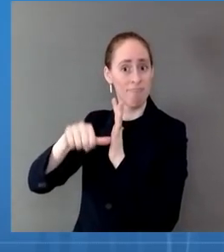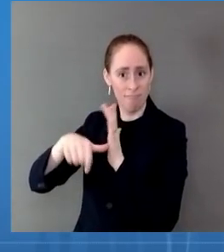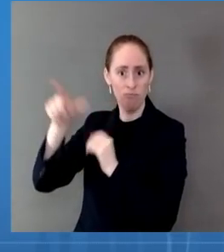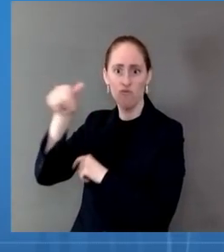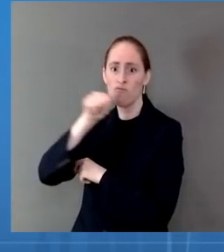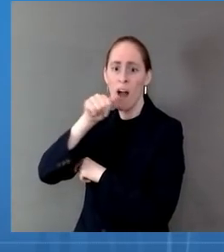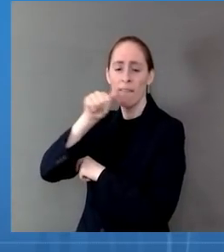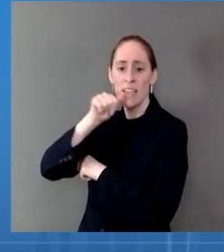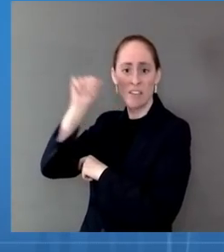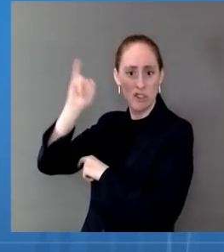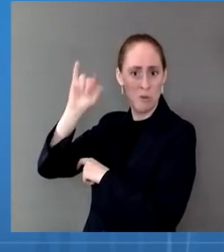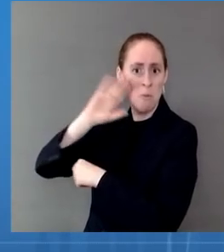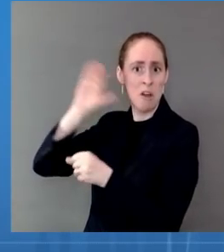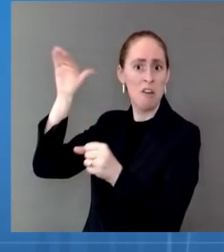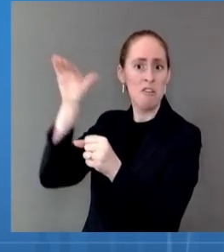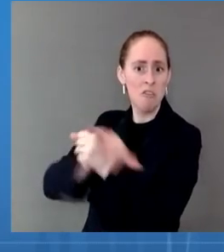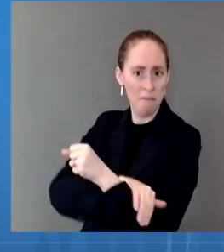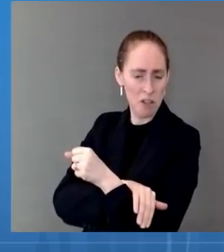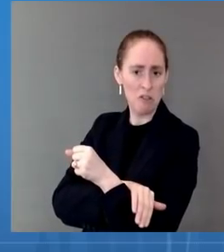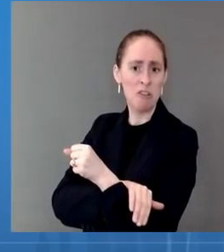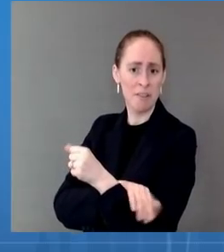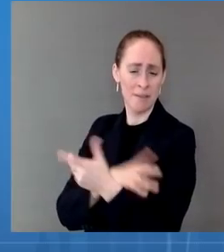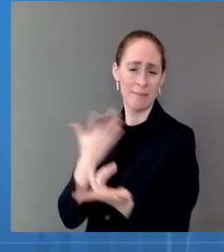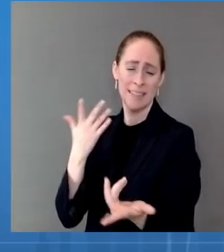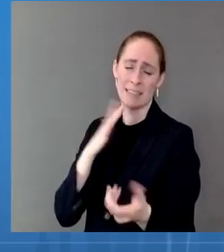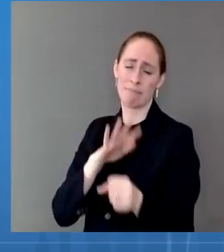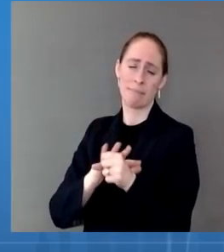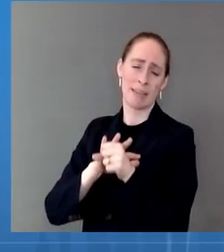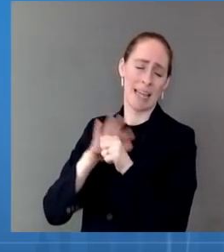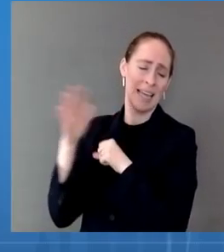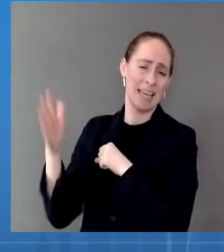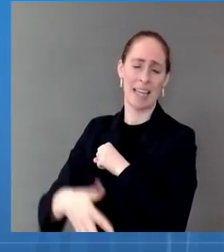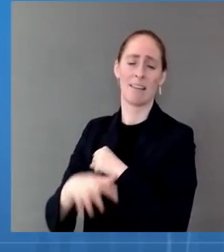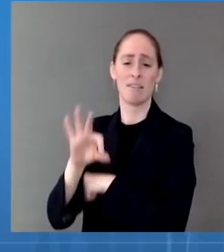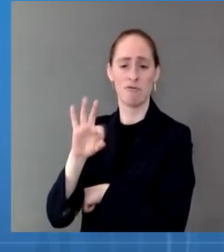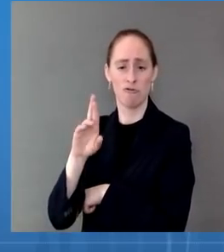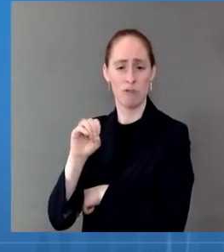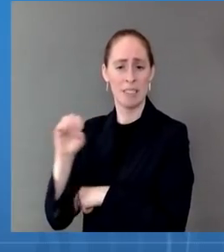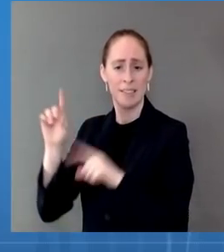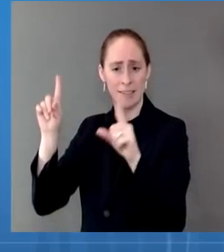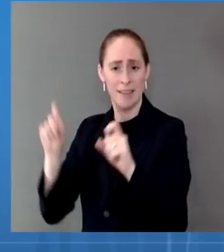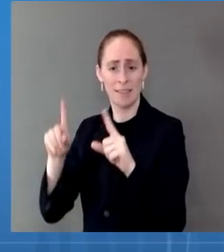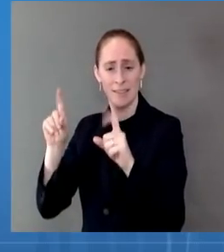Thank you for today, and we'll look forward to seeing people next week. Thank you.